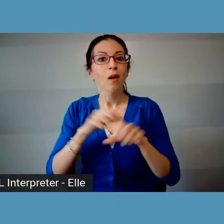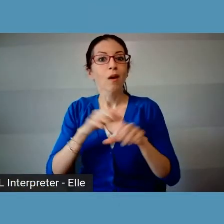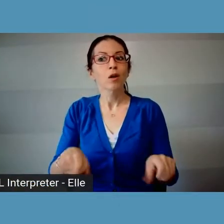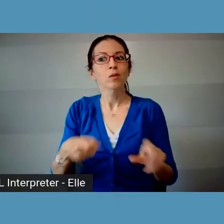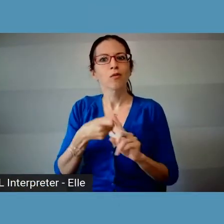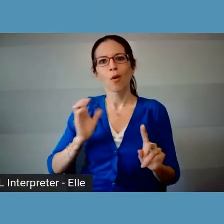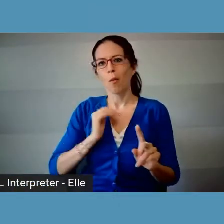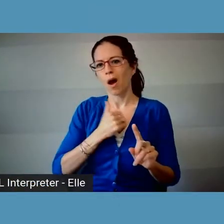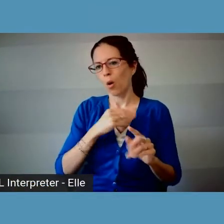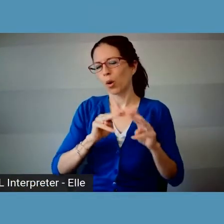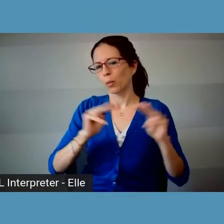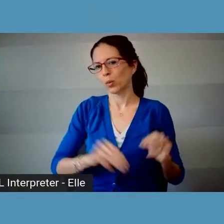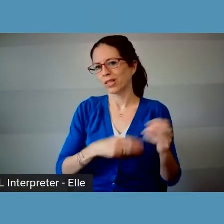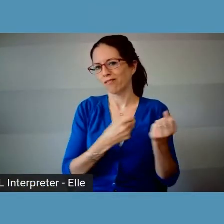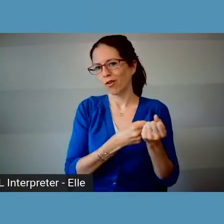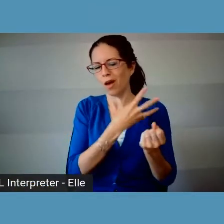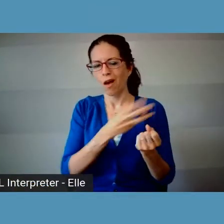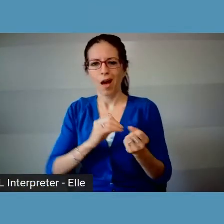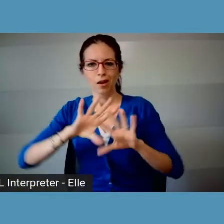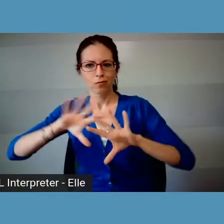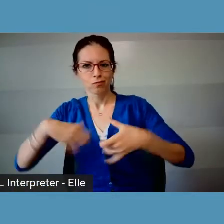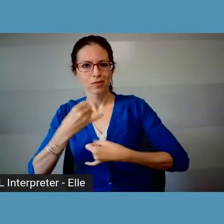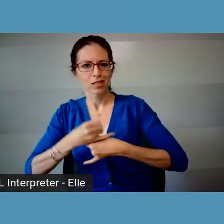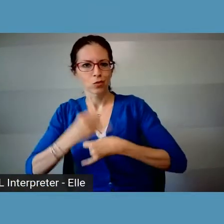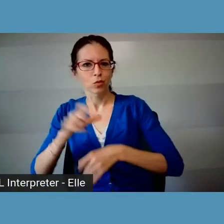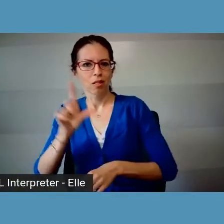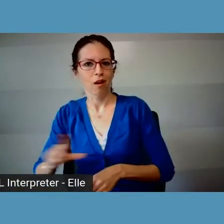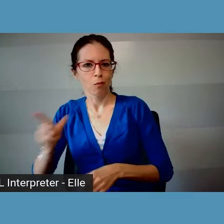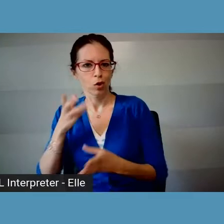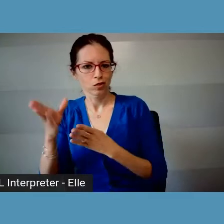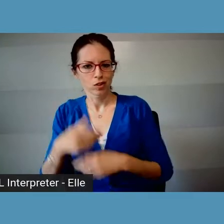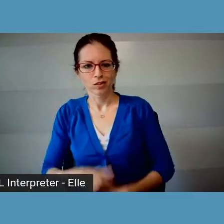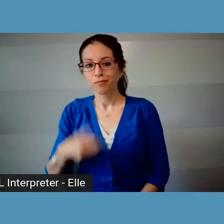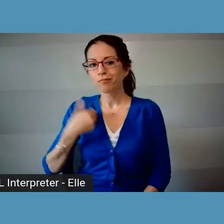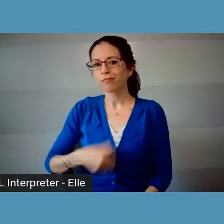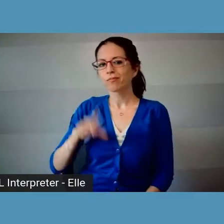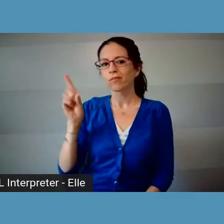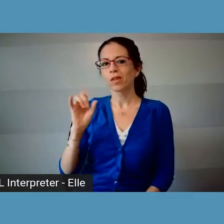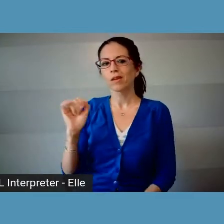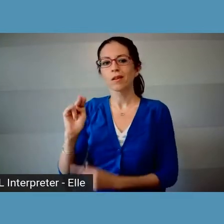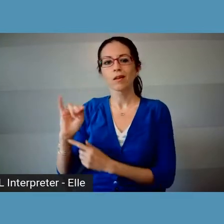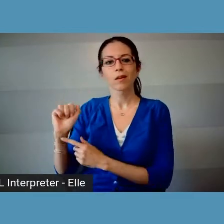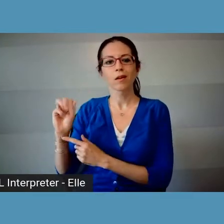My name is Zinnia Willits and I'm the Executive Director of the Southeastern Museum Conference.